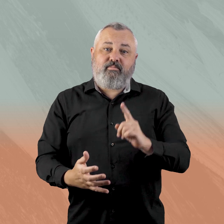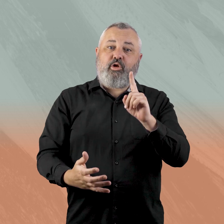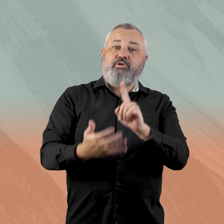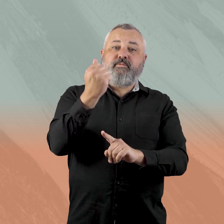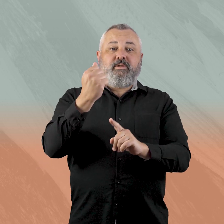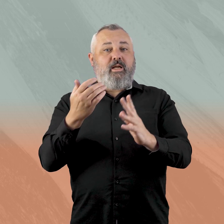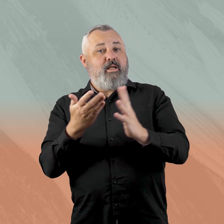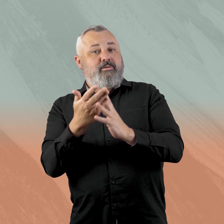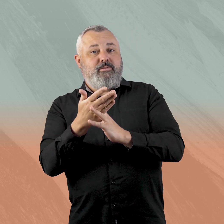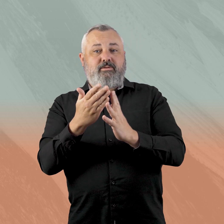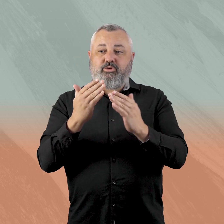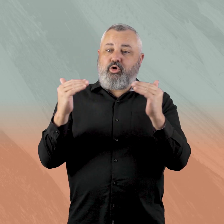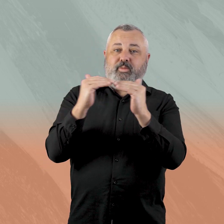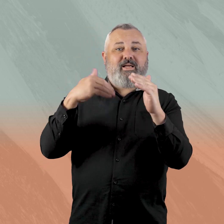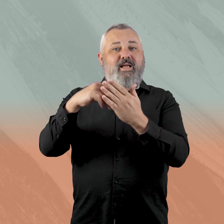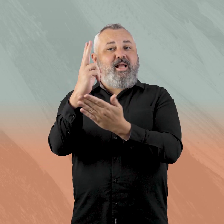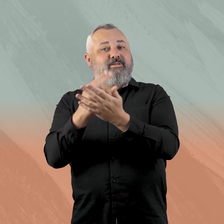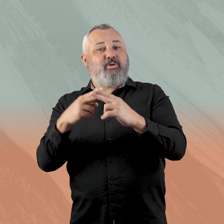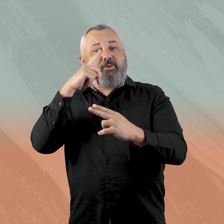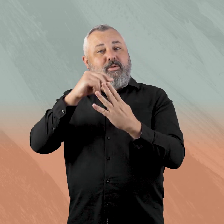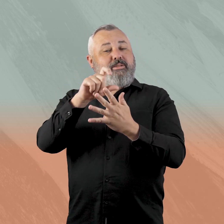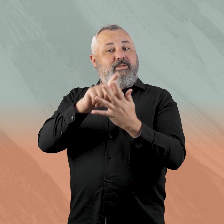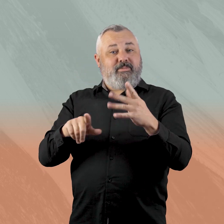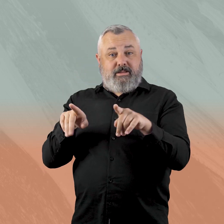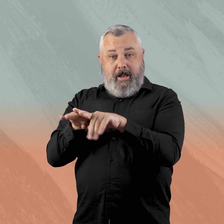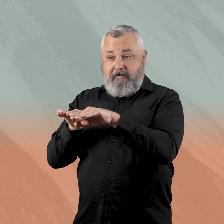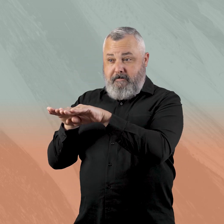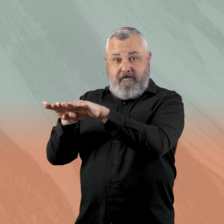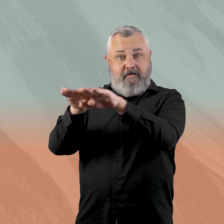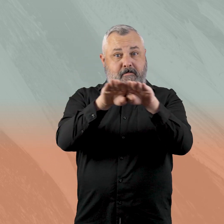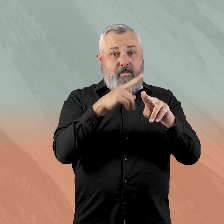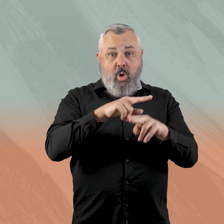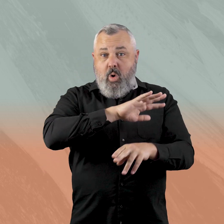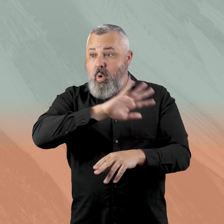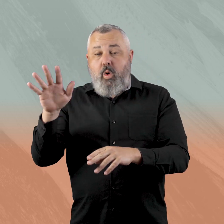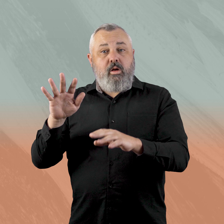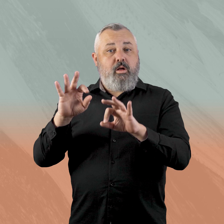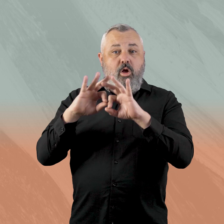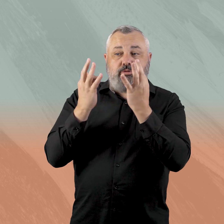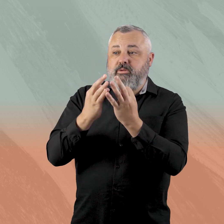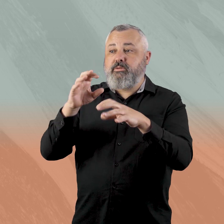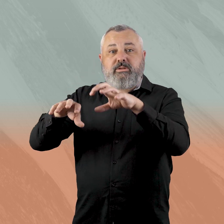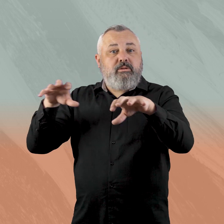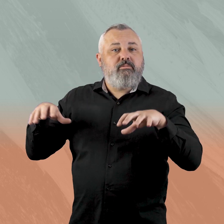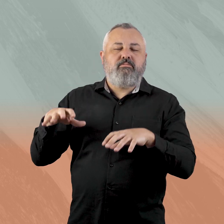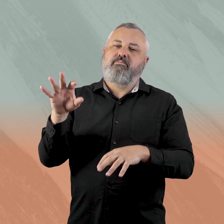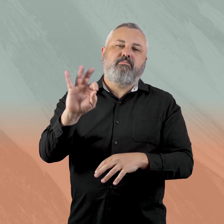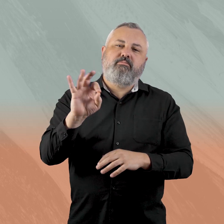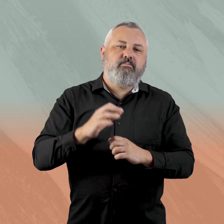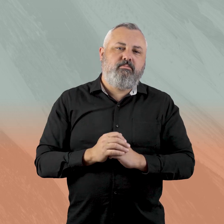Achieving equity in the arts for people with disability will not look the same for every organisation or all parts of the sector.